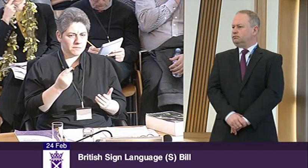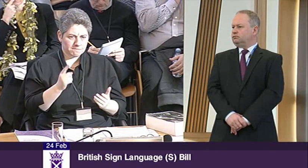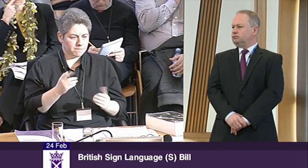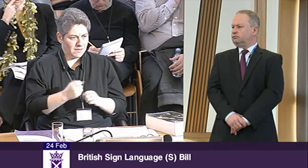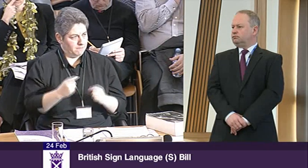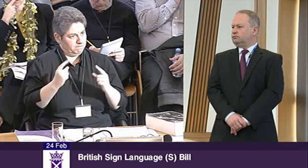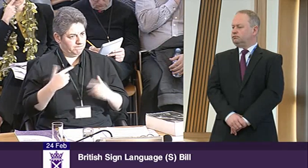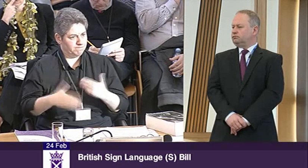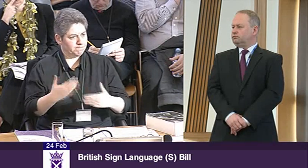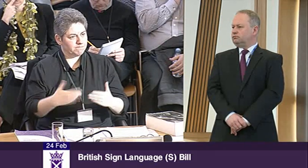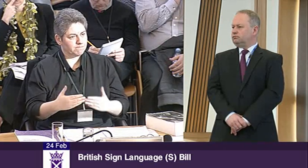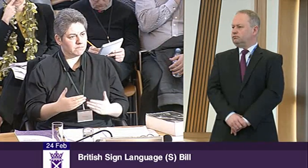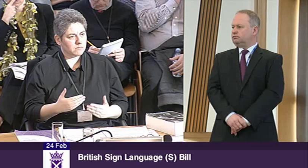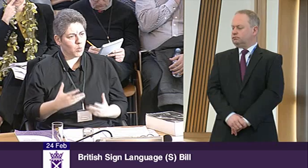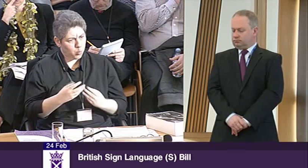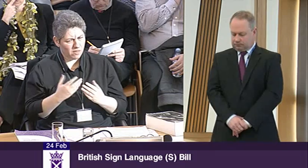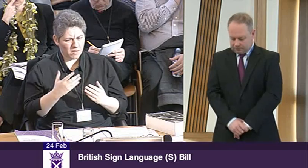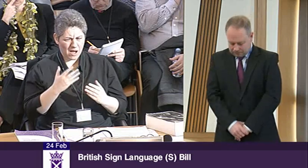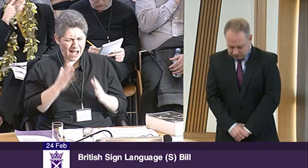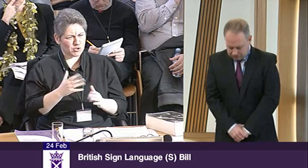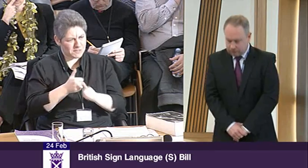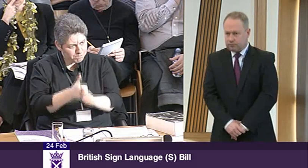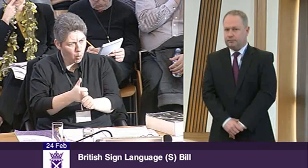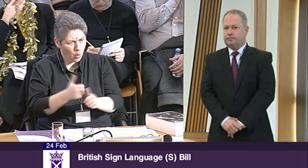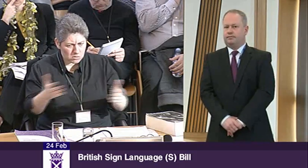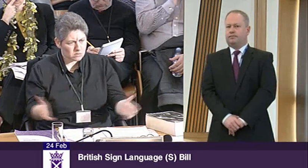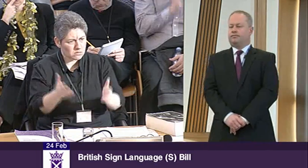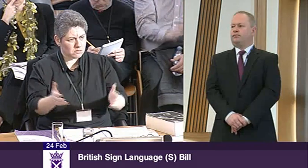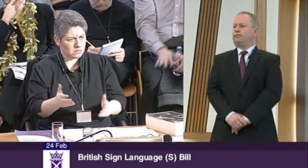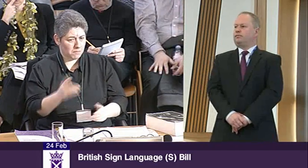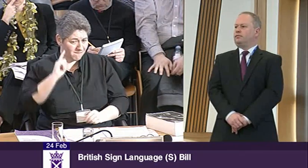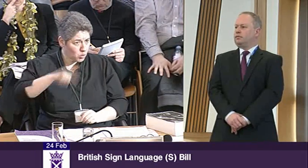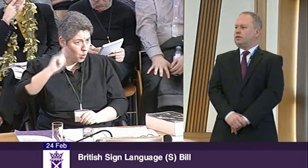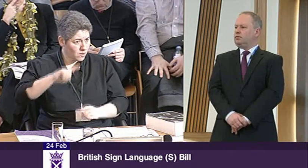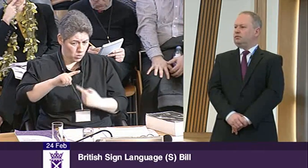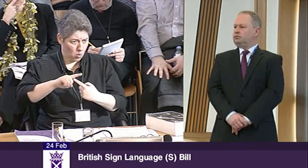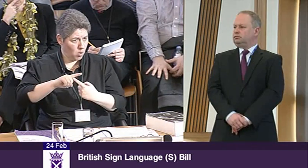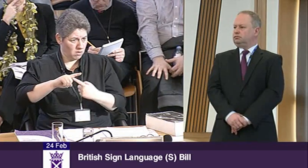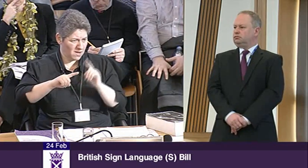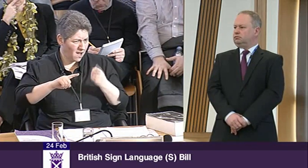Whether the bill has the strength to do that, I am not entirely sure.